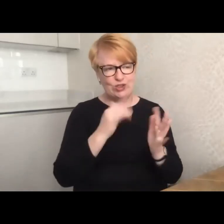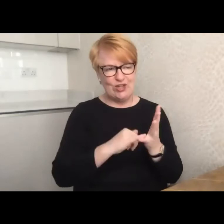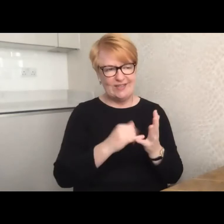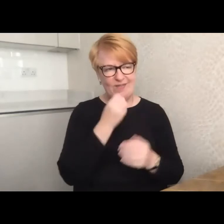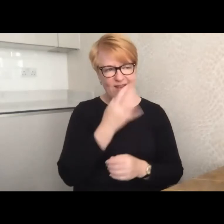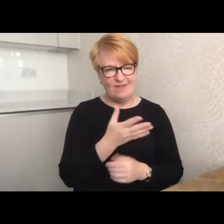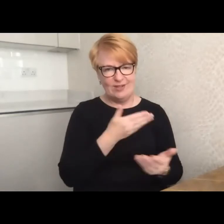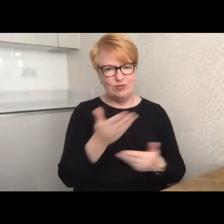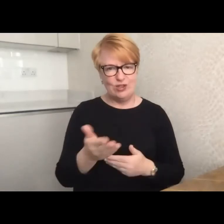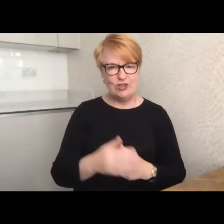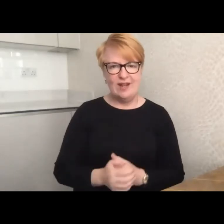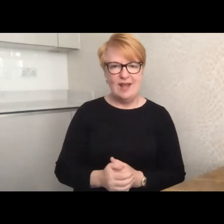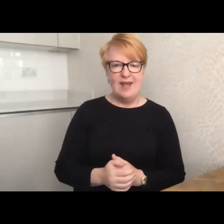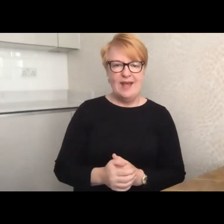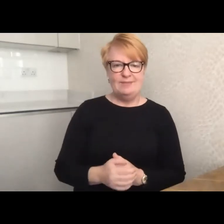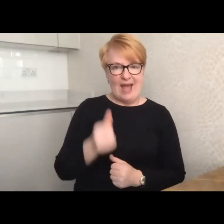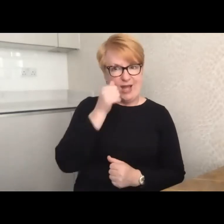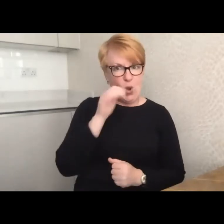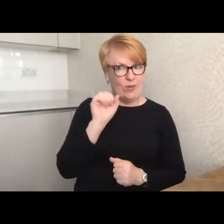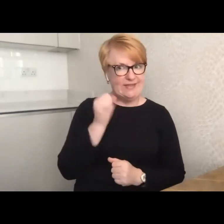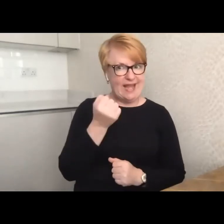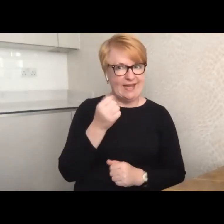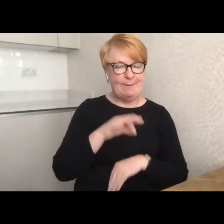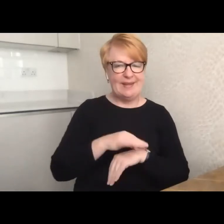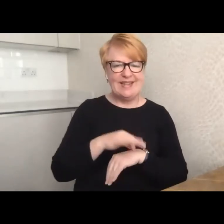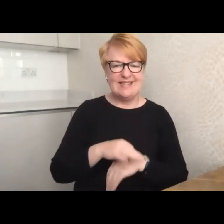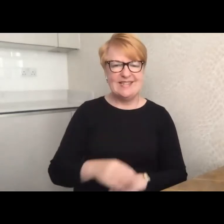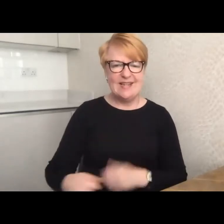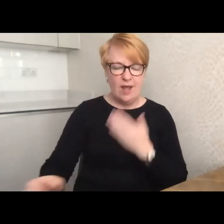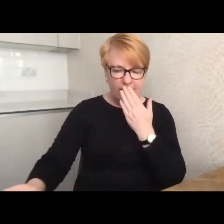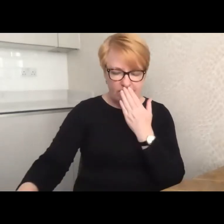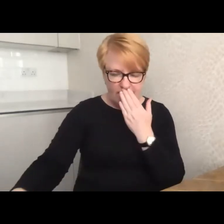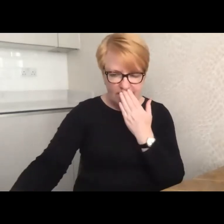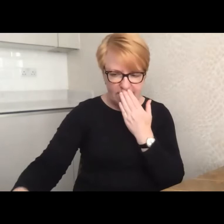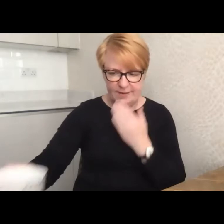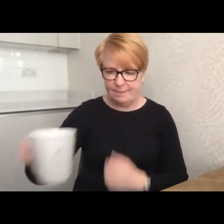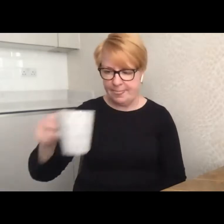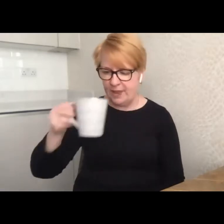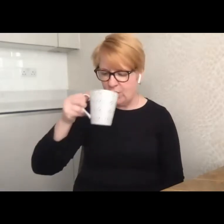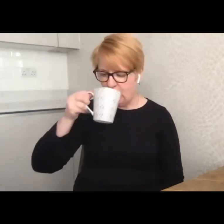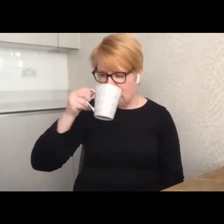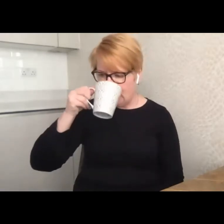I recognise I've got 10 minutes to take you through I'm going to share my screen.